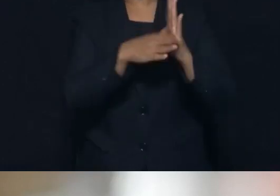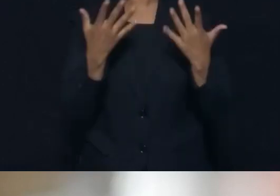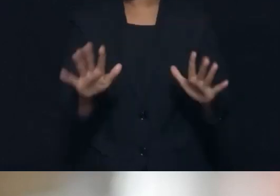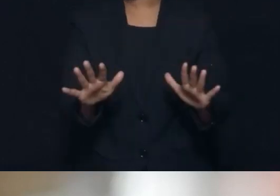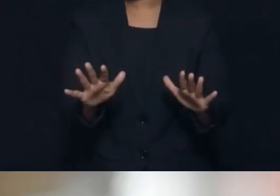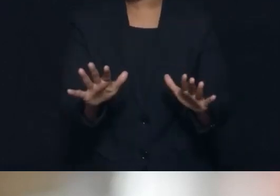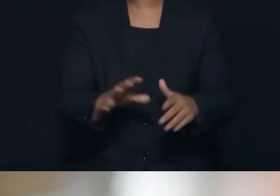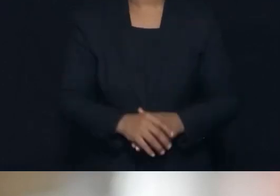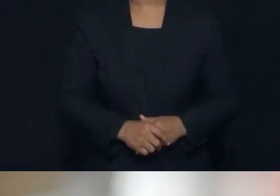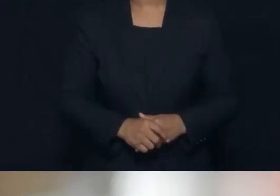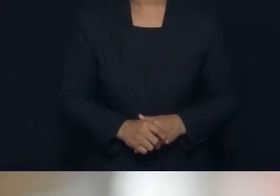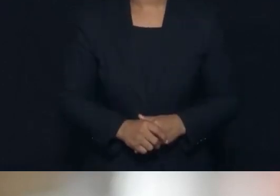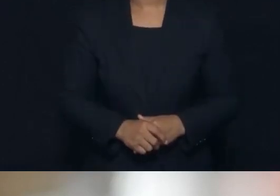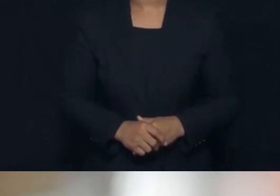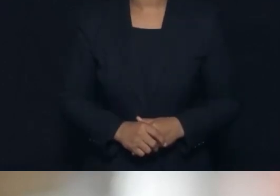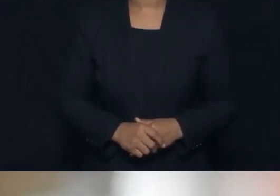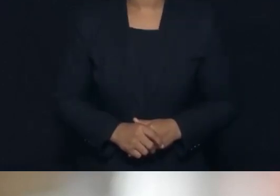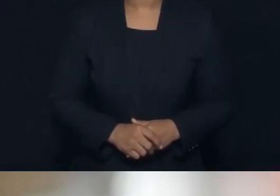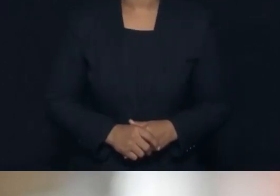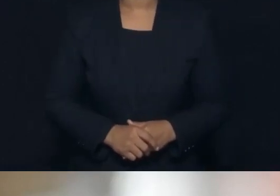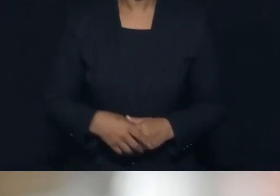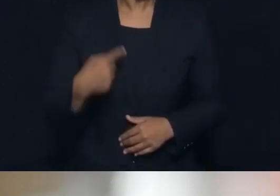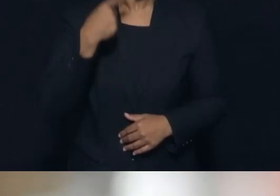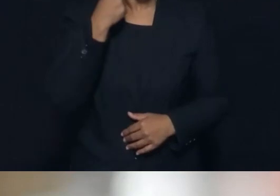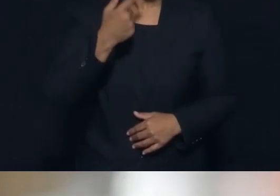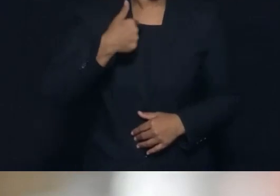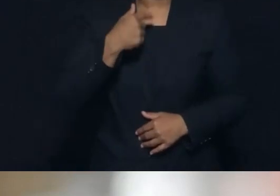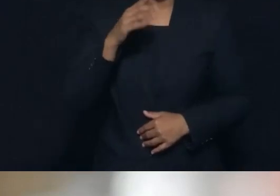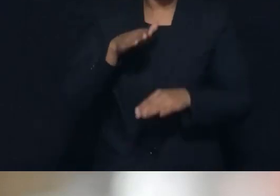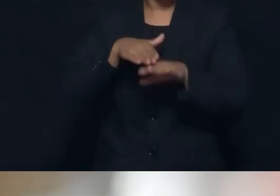technology, personal assistance. There is a personal component. That needs and requires adjustments.